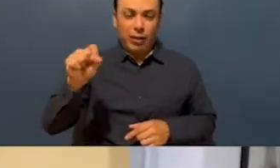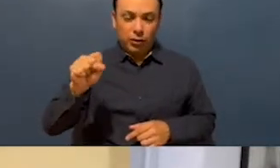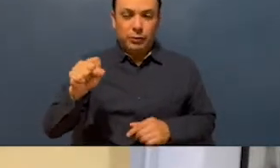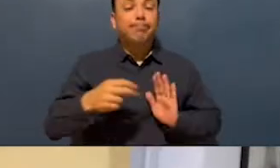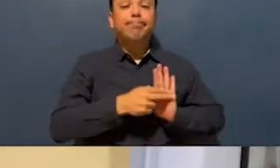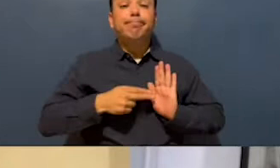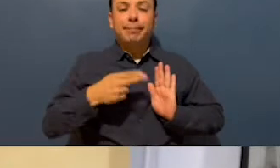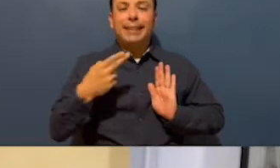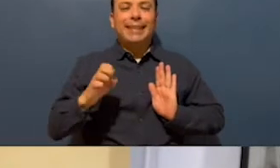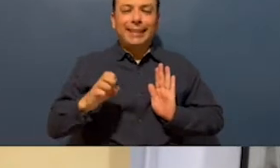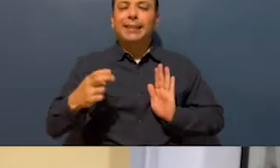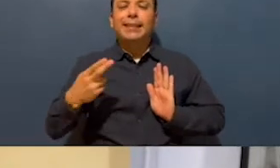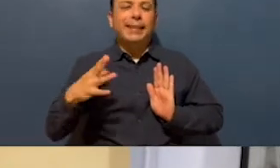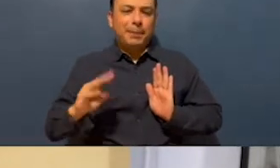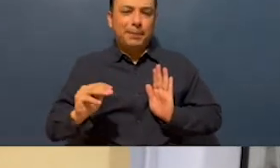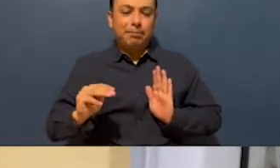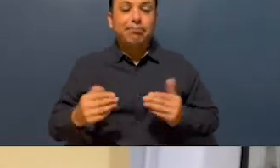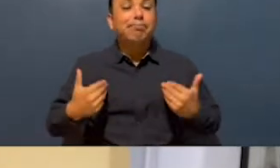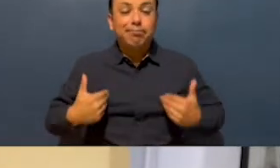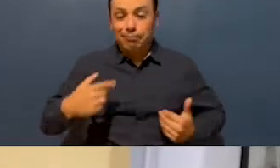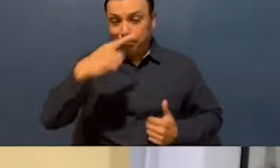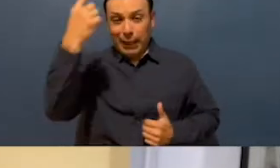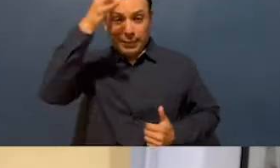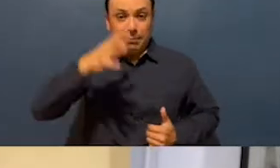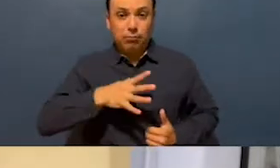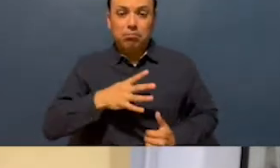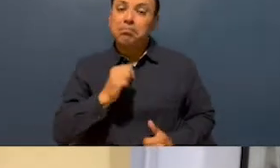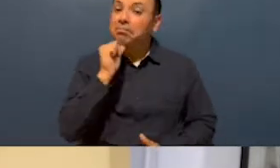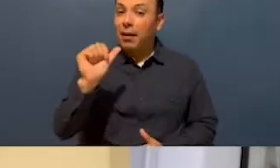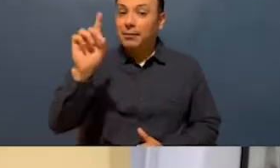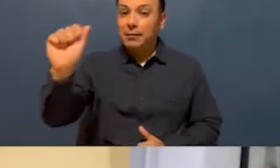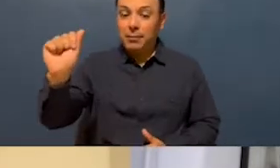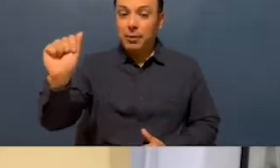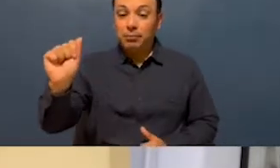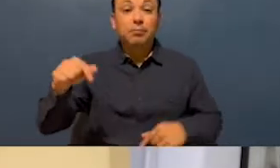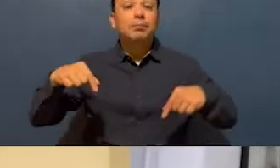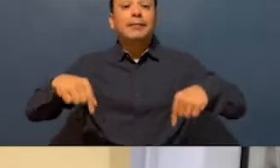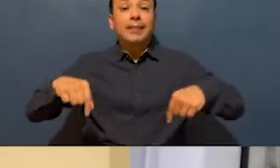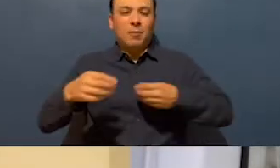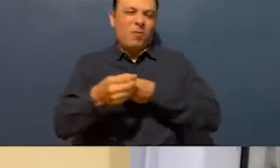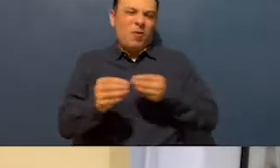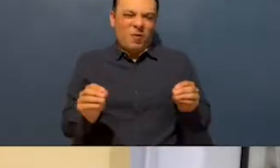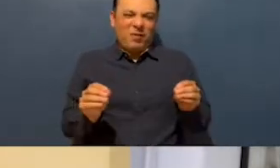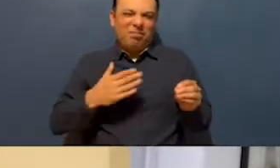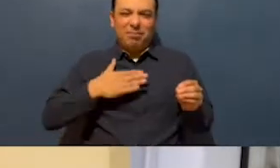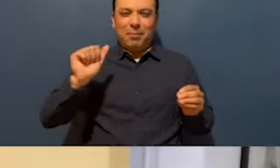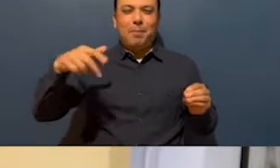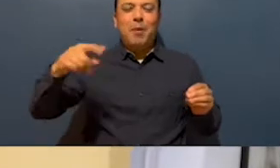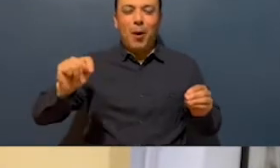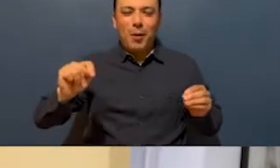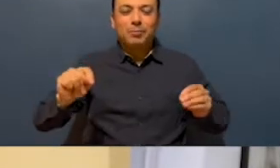and I am a non-disabled black man sitting in the office area of my apartment. I'm wearing a